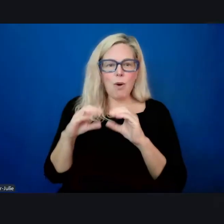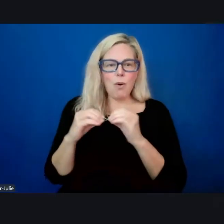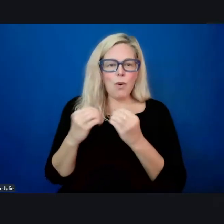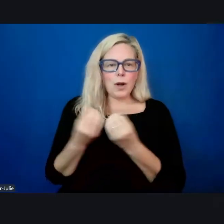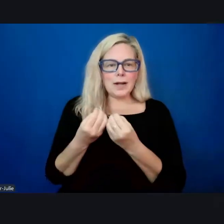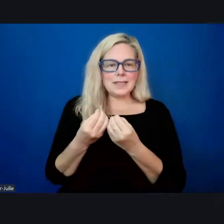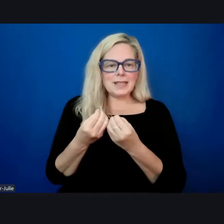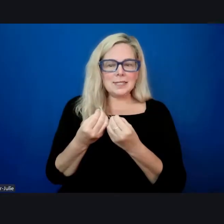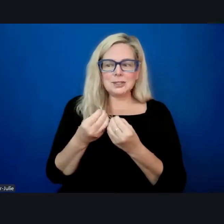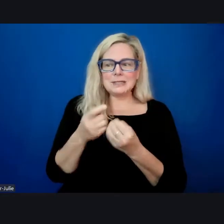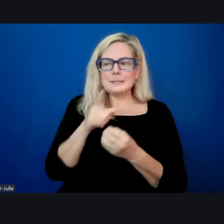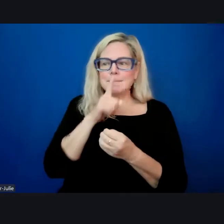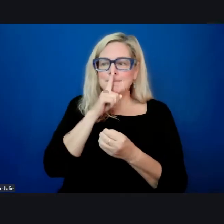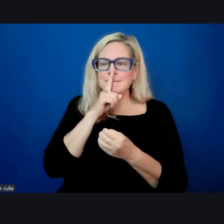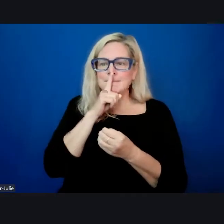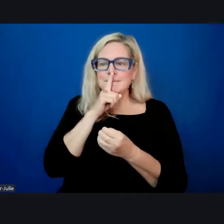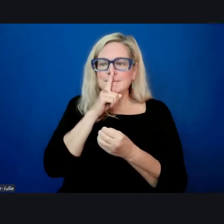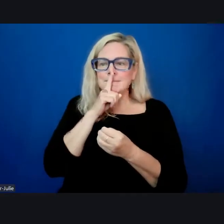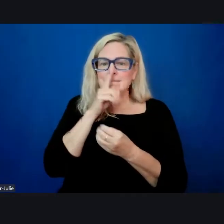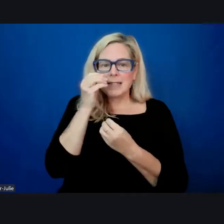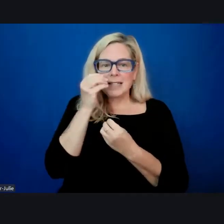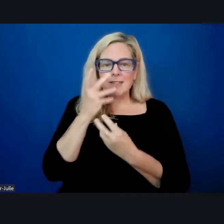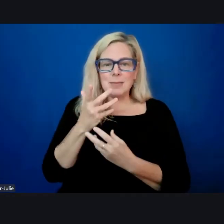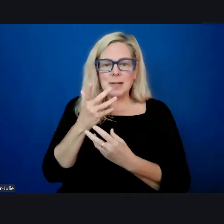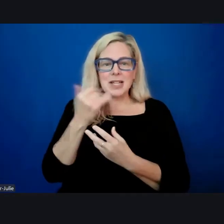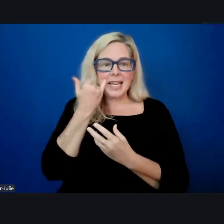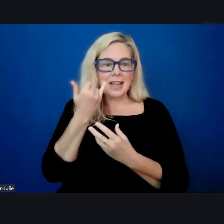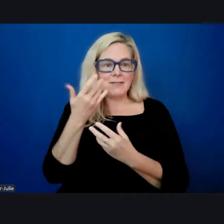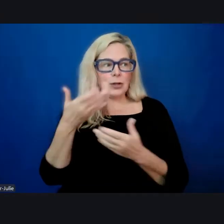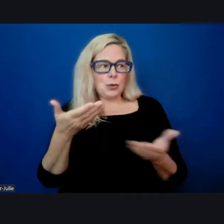them in your meeting with legislators, they will try to hijack the meeting. So, we stopped going